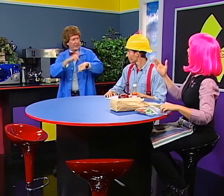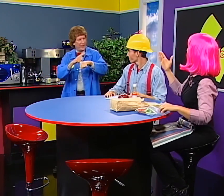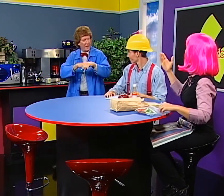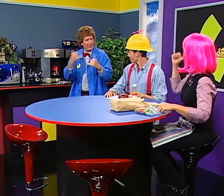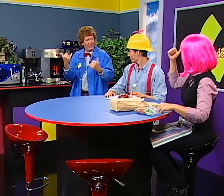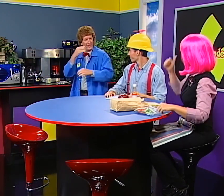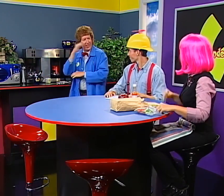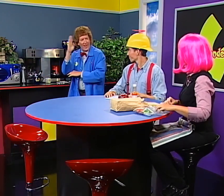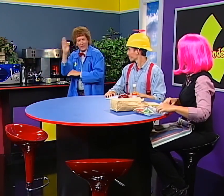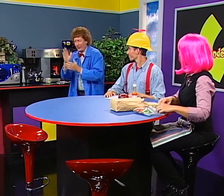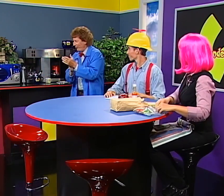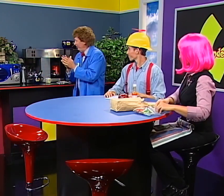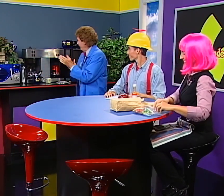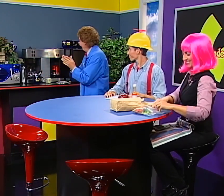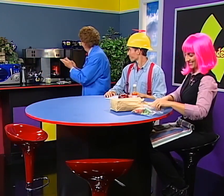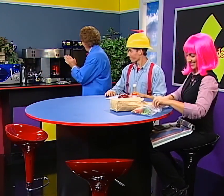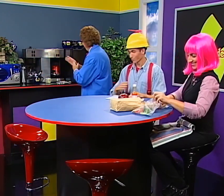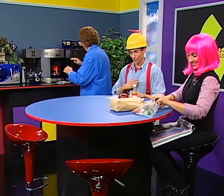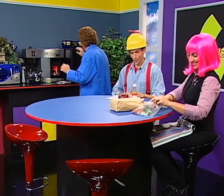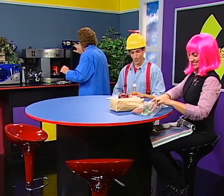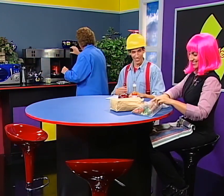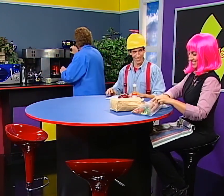OH GOOD, IT'S TIME FOR LUNCH. YES.